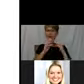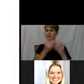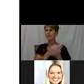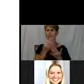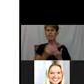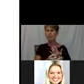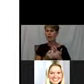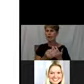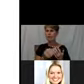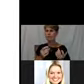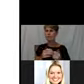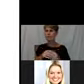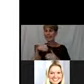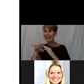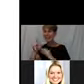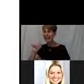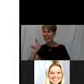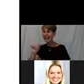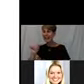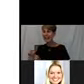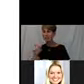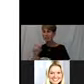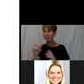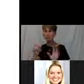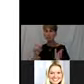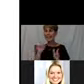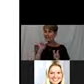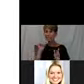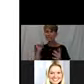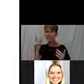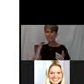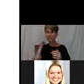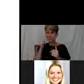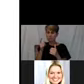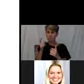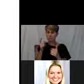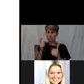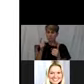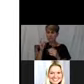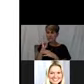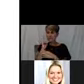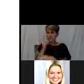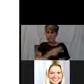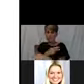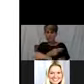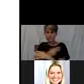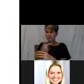I didn't even think about seeing any patients. I was on the street and tried to interview